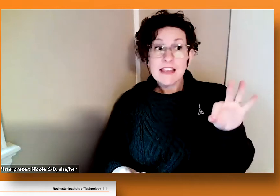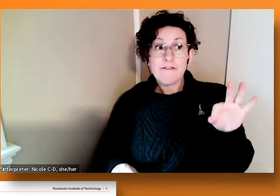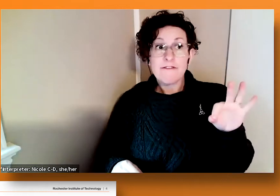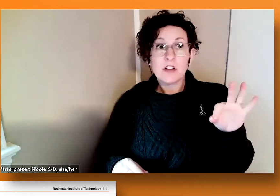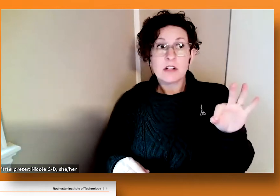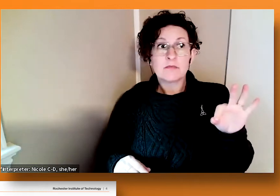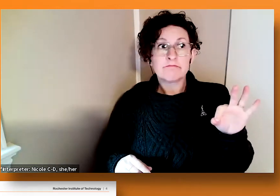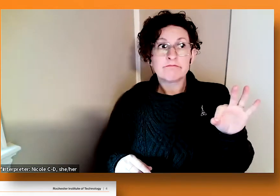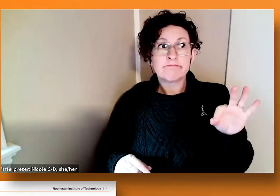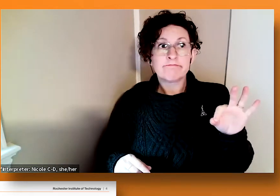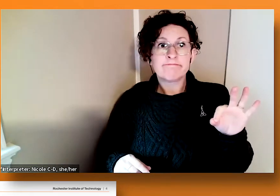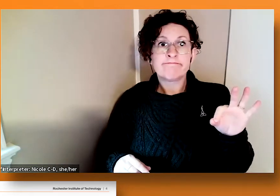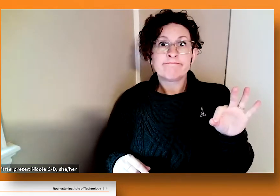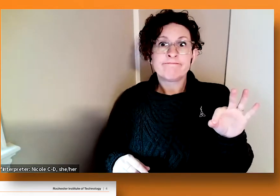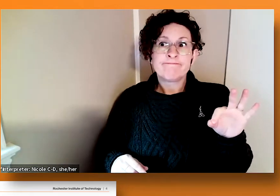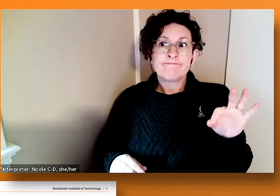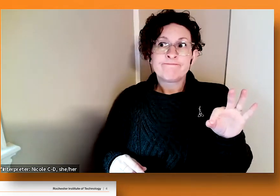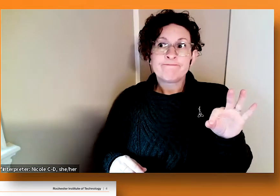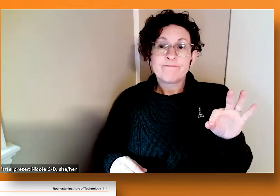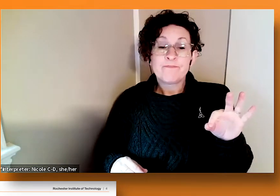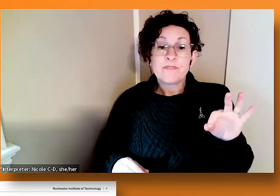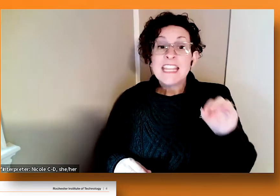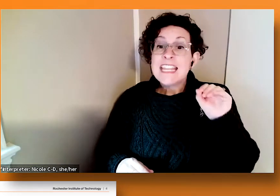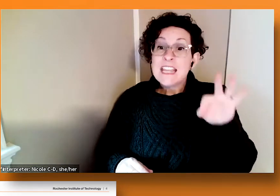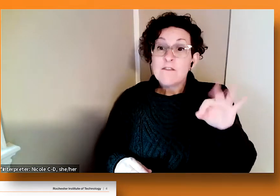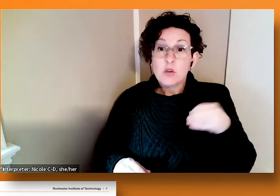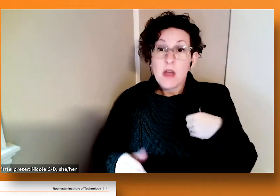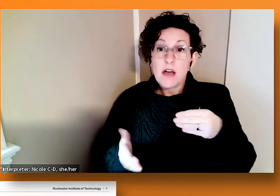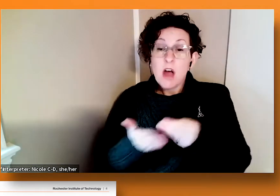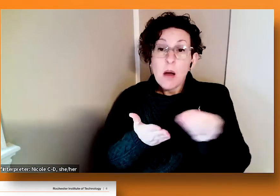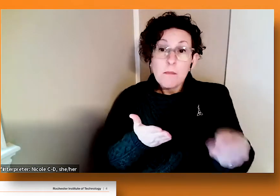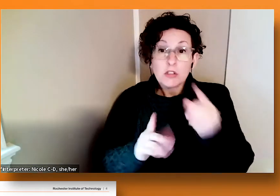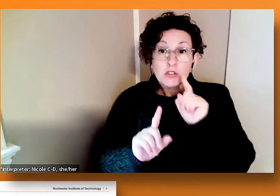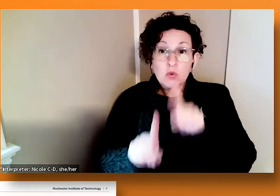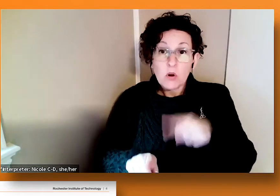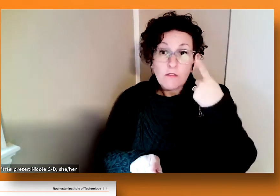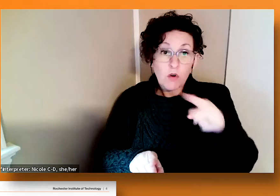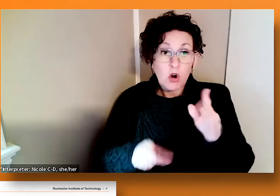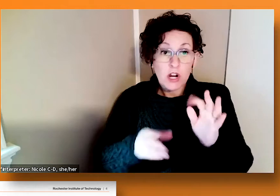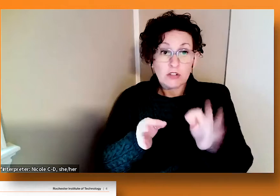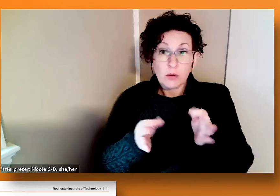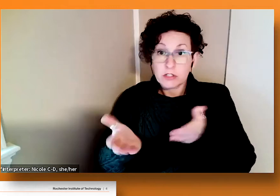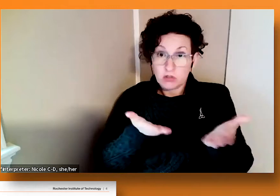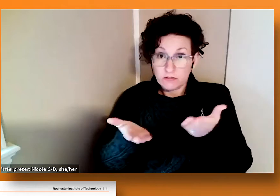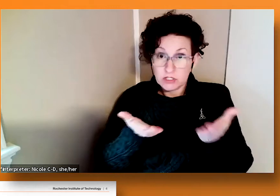if you have a purchase order for interpreting services,